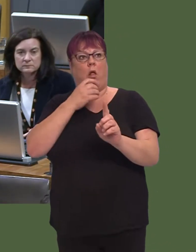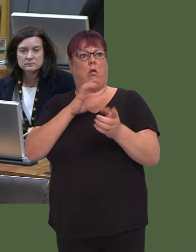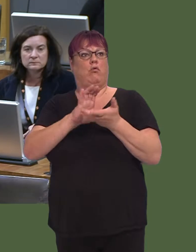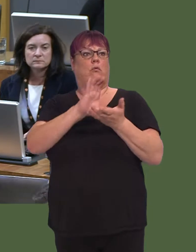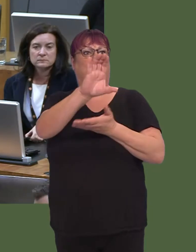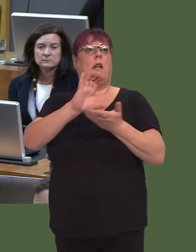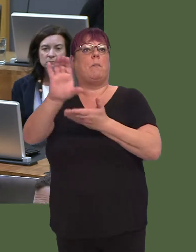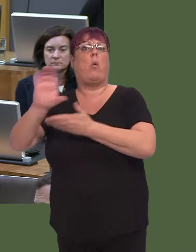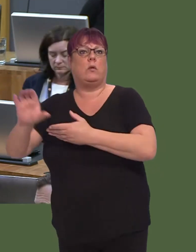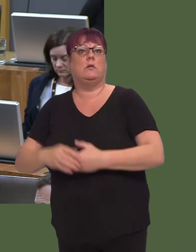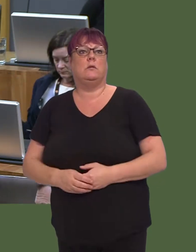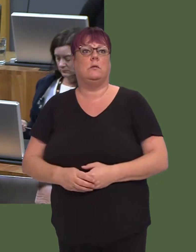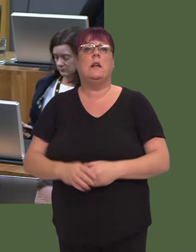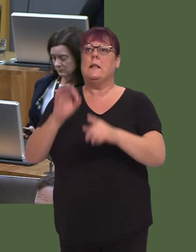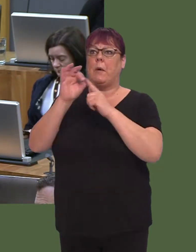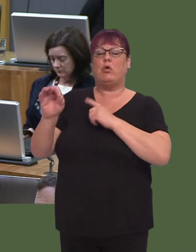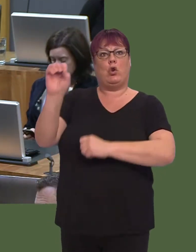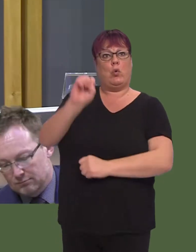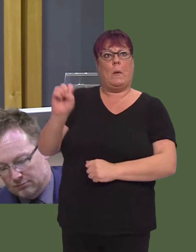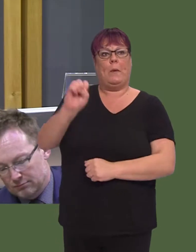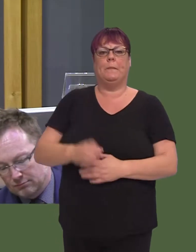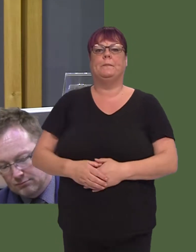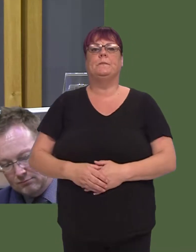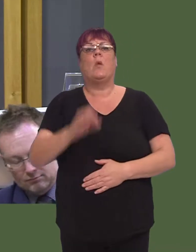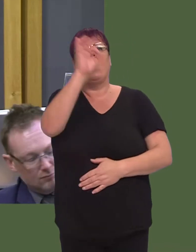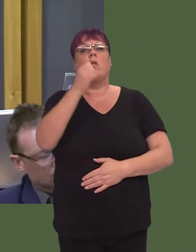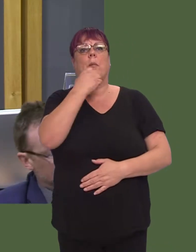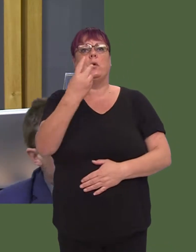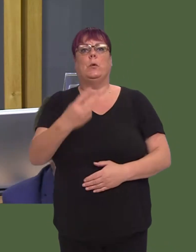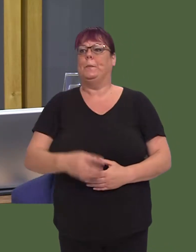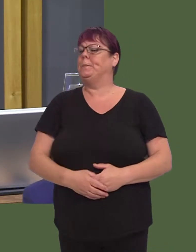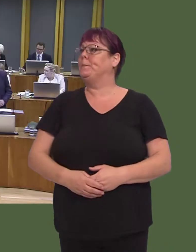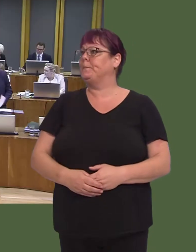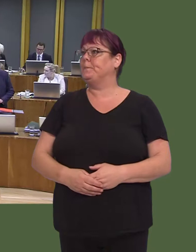market that is closest to usóthe European market. John Griffiths AM: 2.